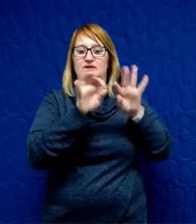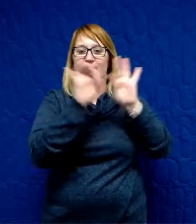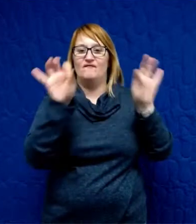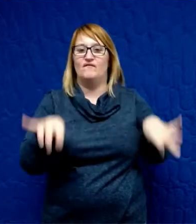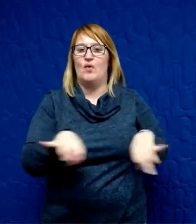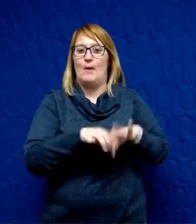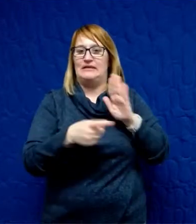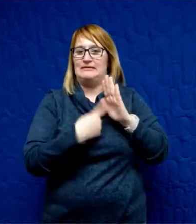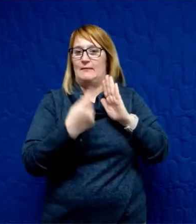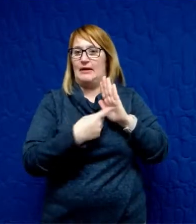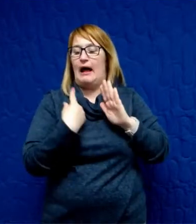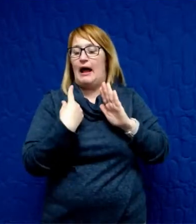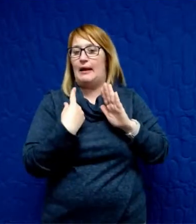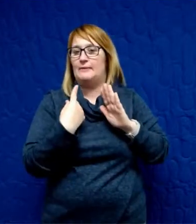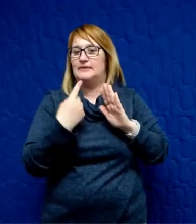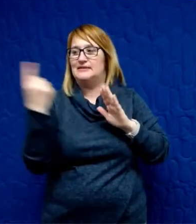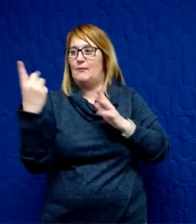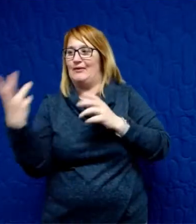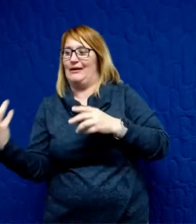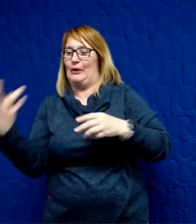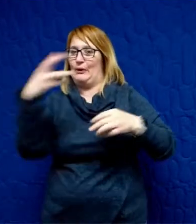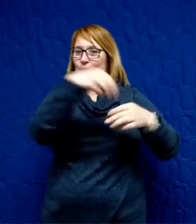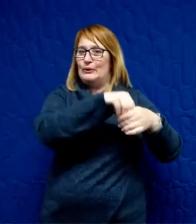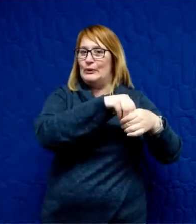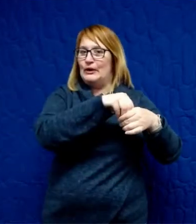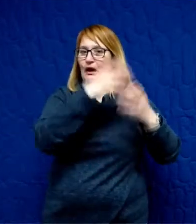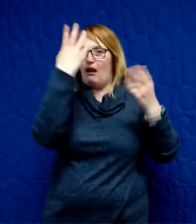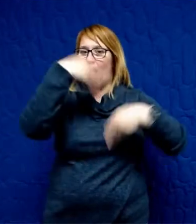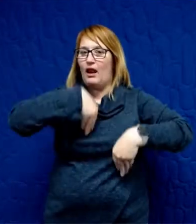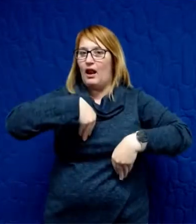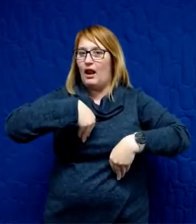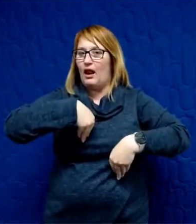form sometimes there's characters included in there that you don't